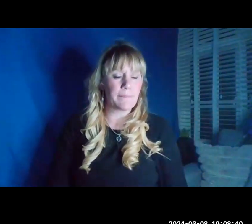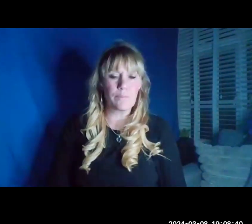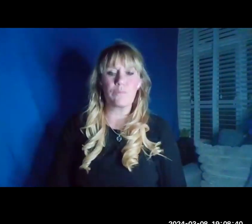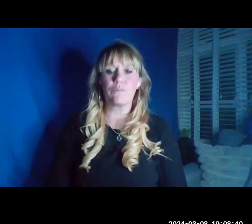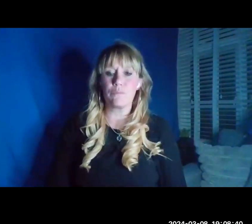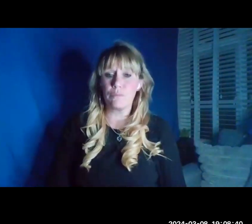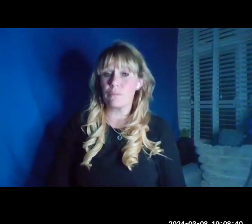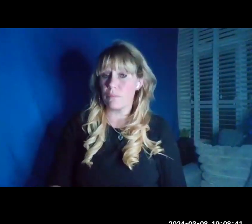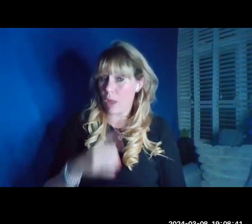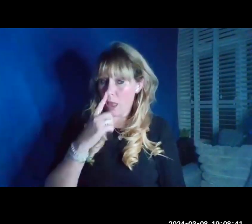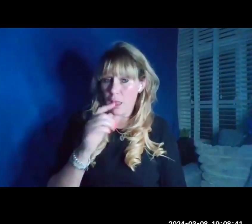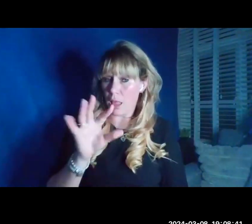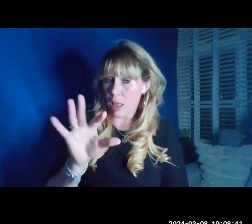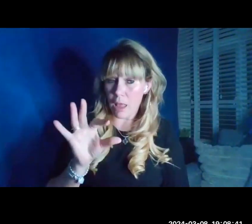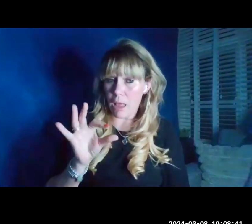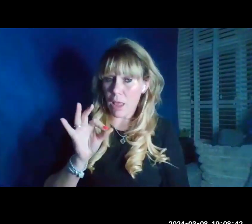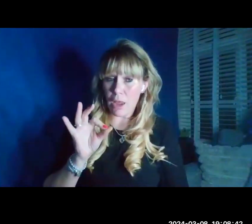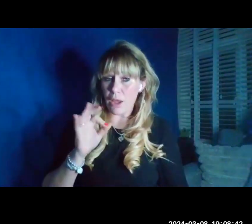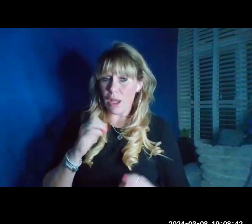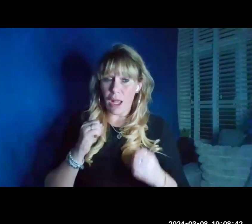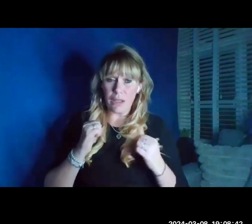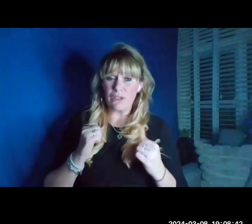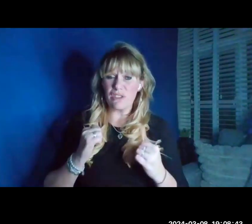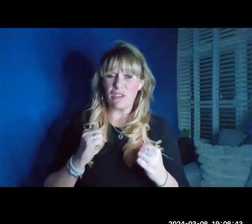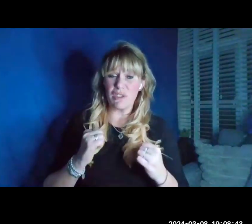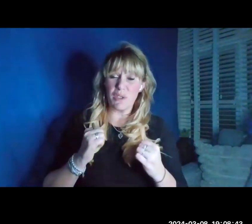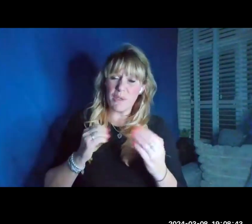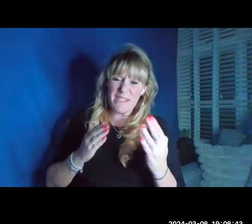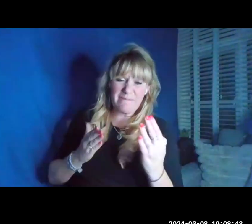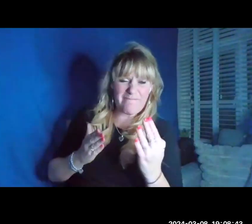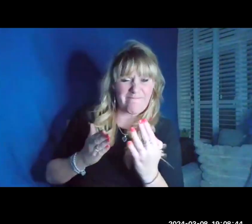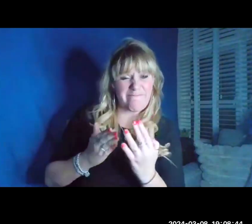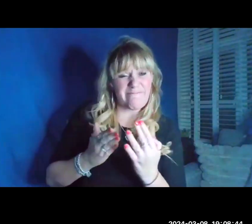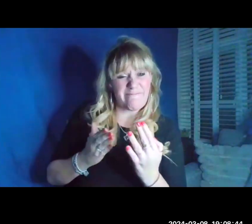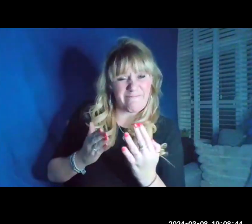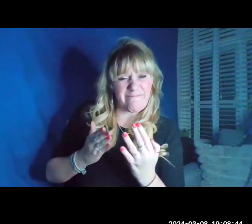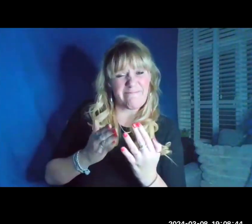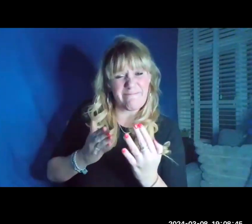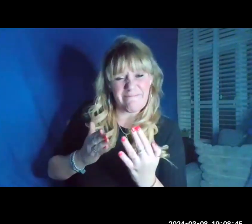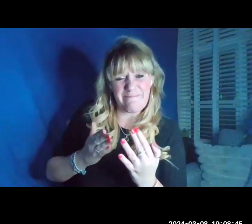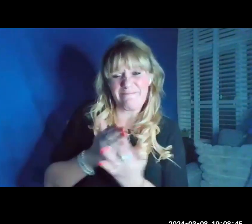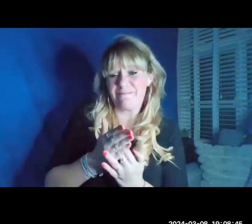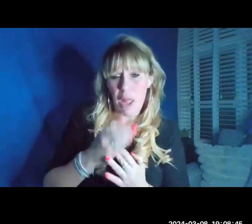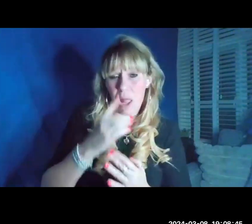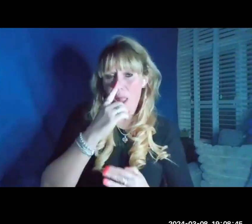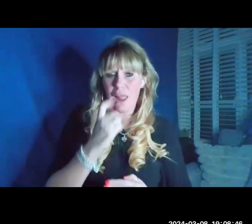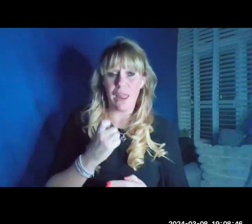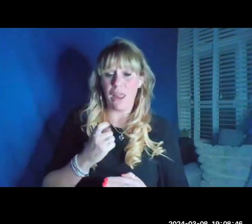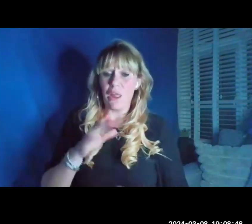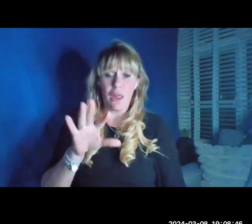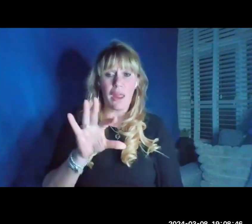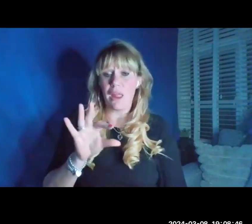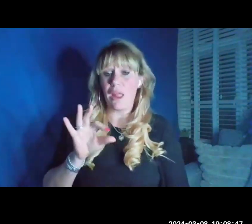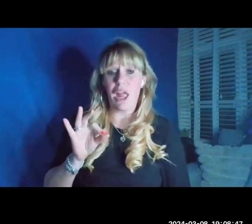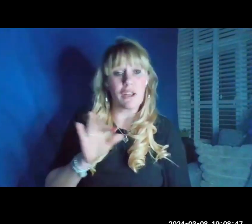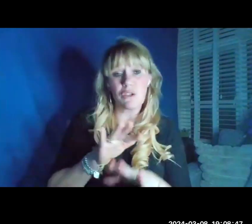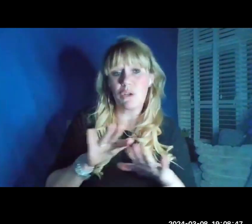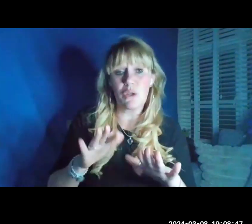or you can wake up to the issues now you're sharing our fear.